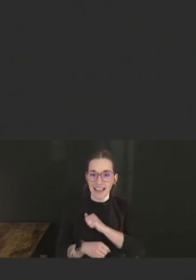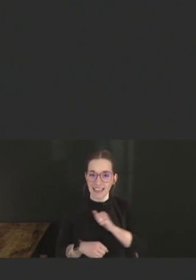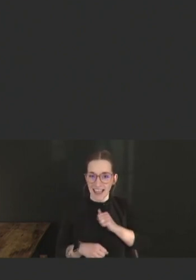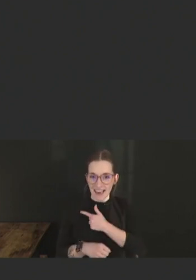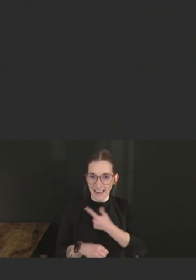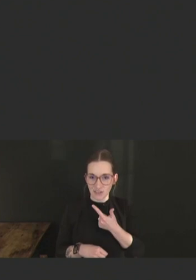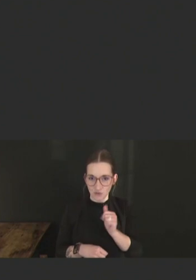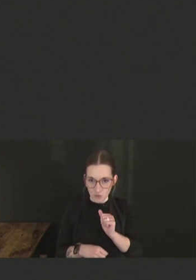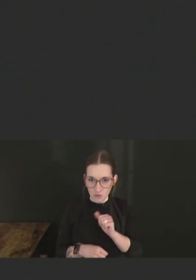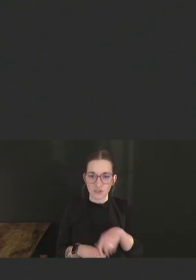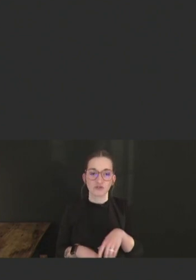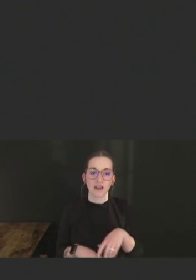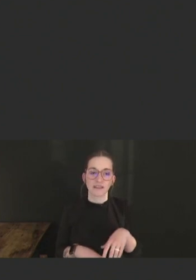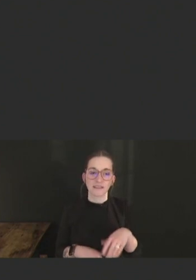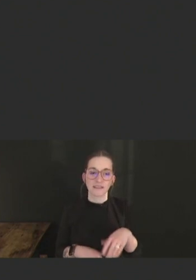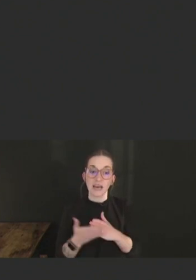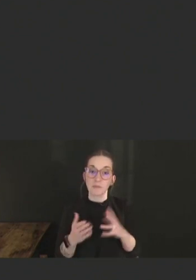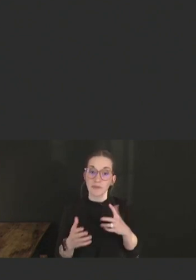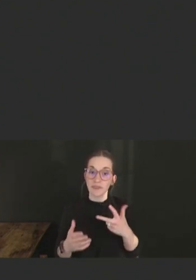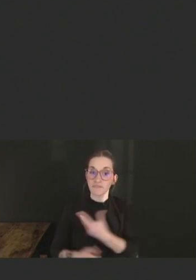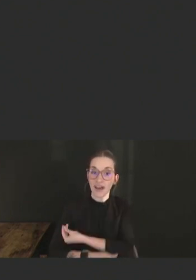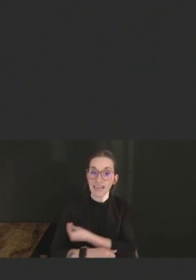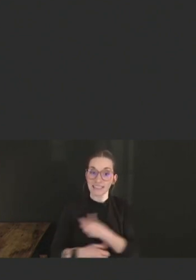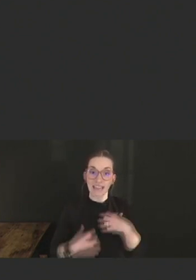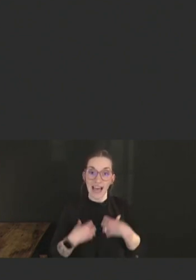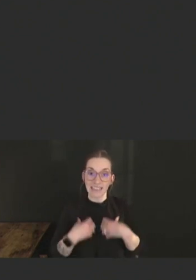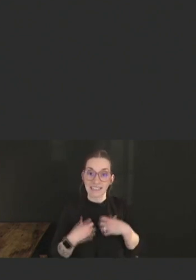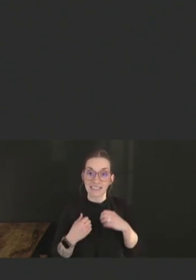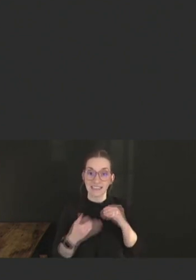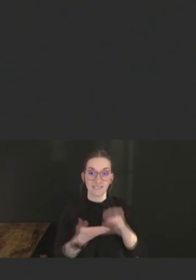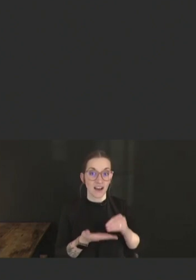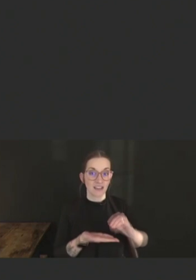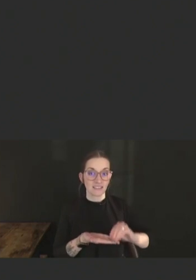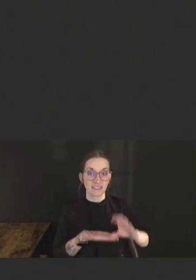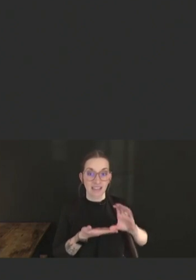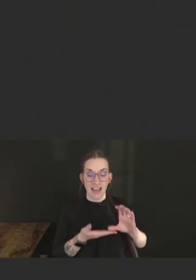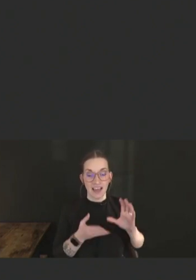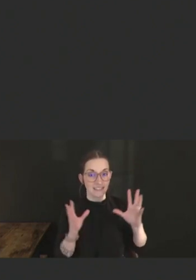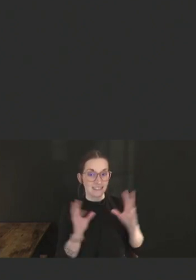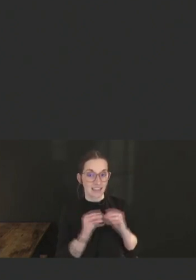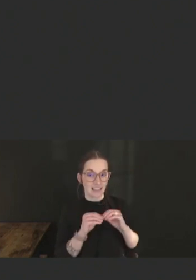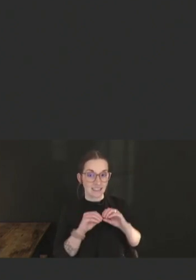vaccine hesitancy funded sites will be speaking at that conference on their project.